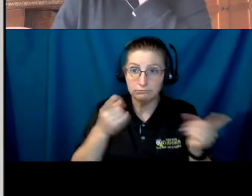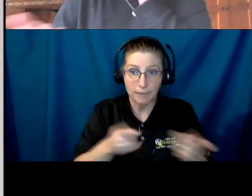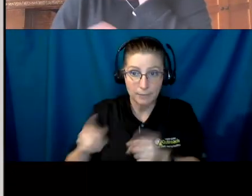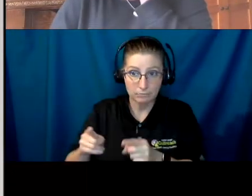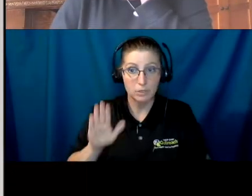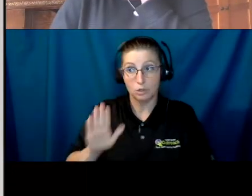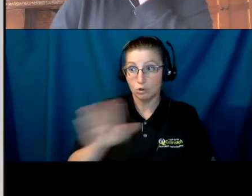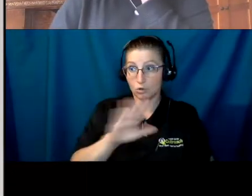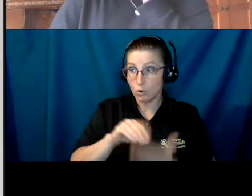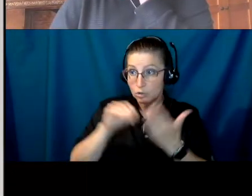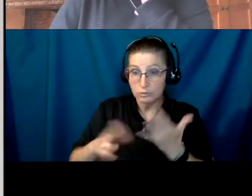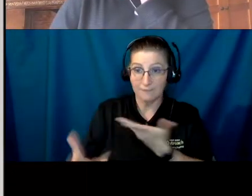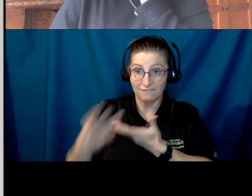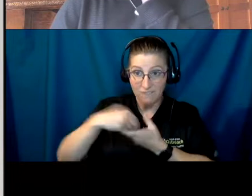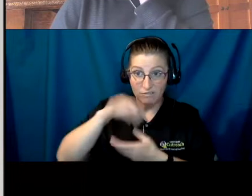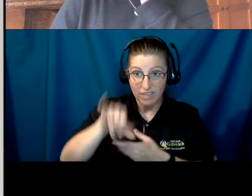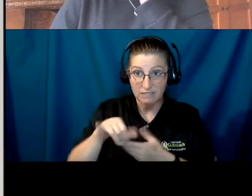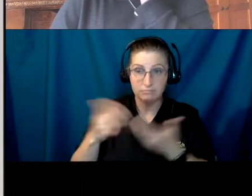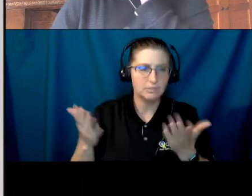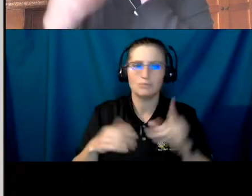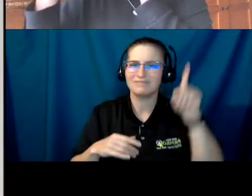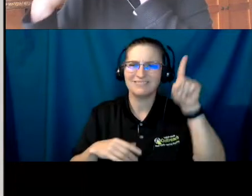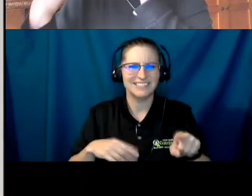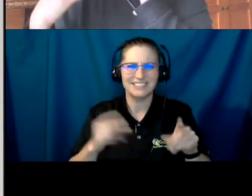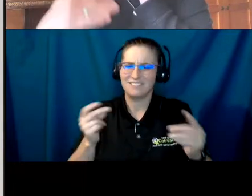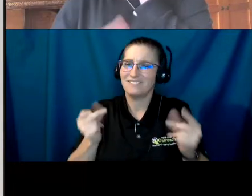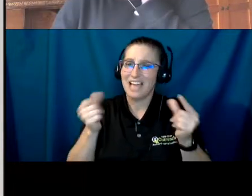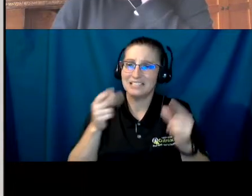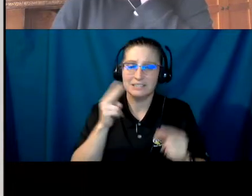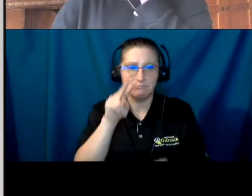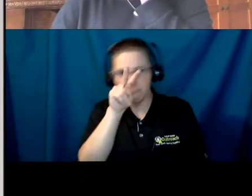in that so this is just oh, just a quick and easy kind of reflective activity for you to